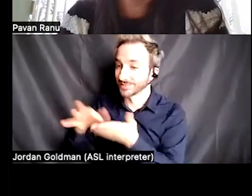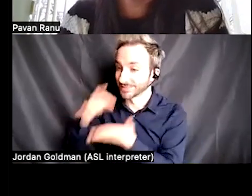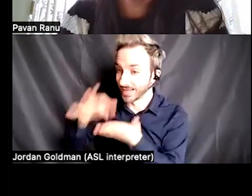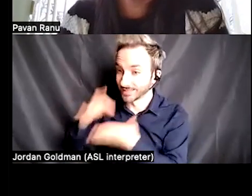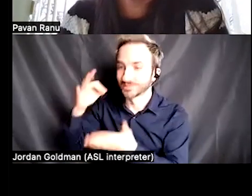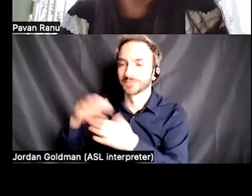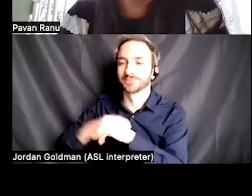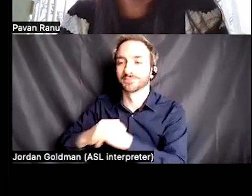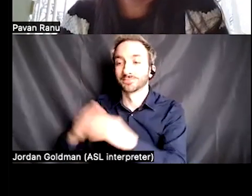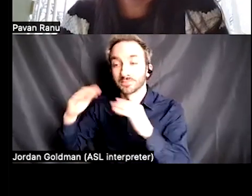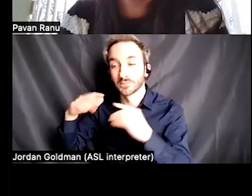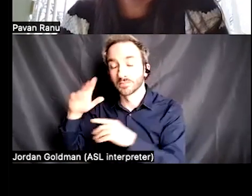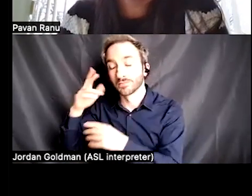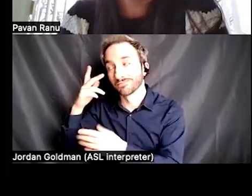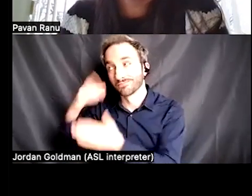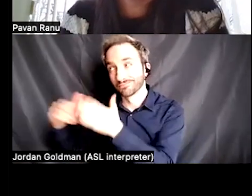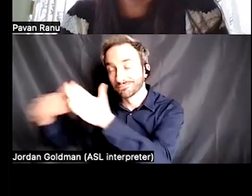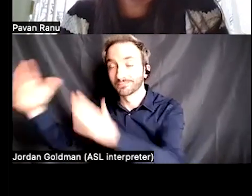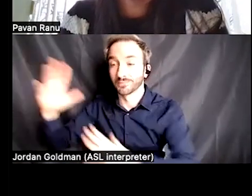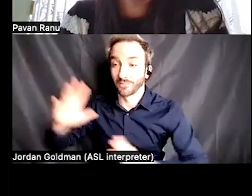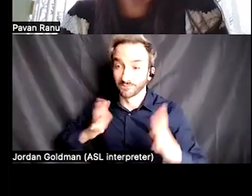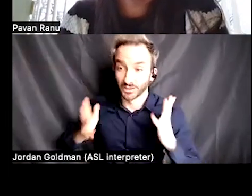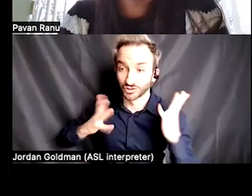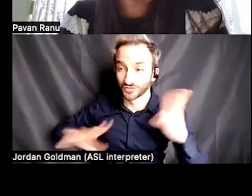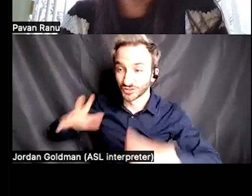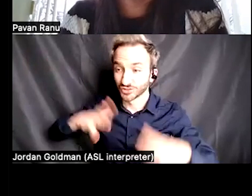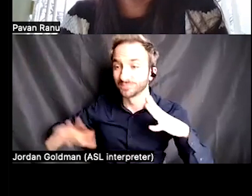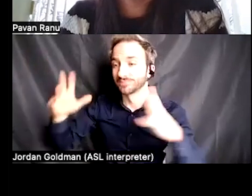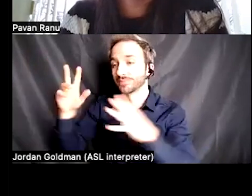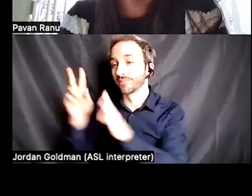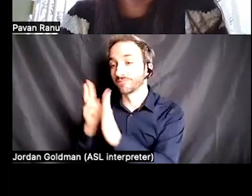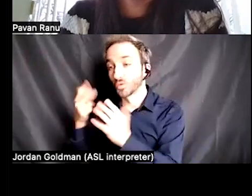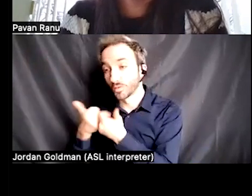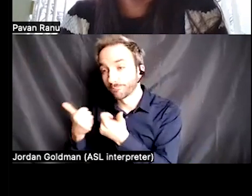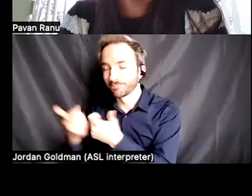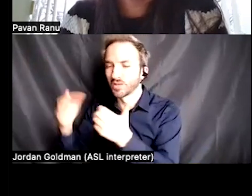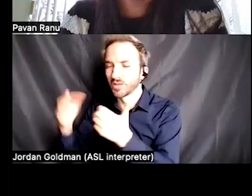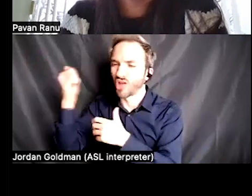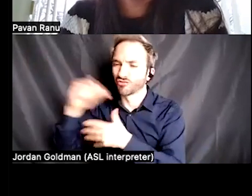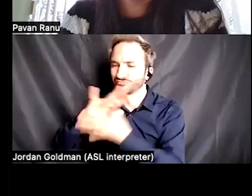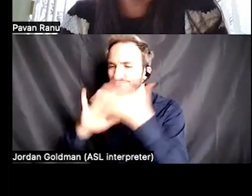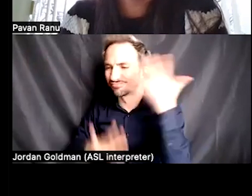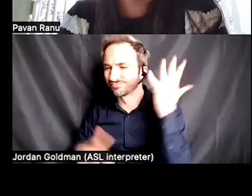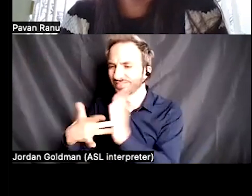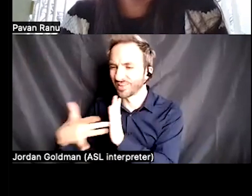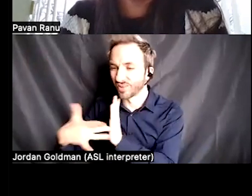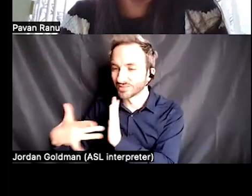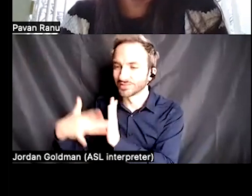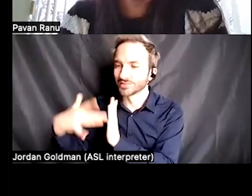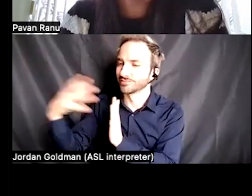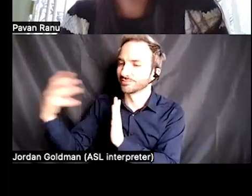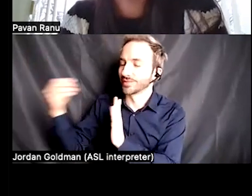trends, fashion, video games, and other forms of technology and hangout places such as malls, hello